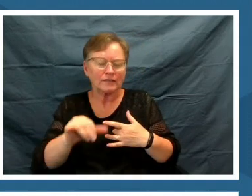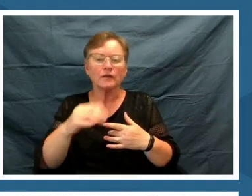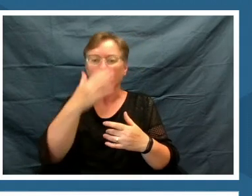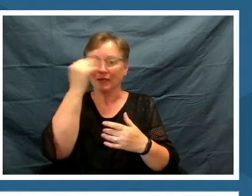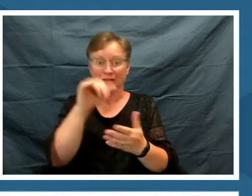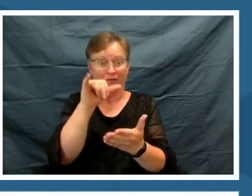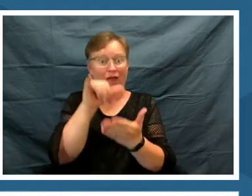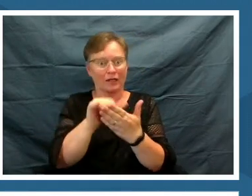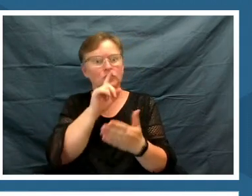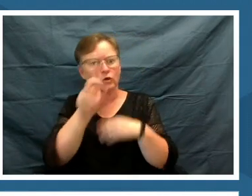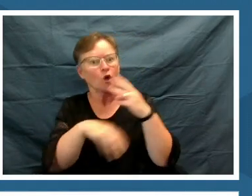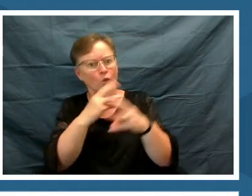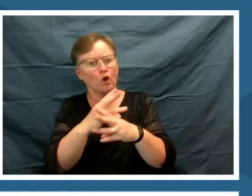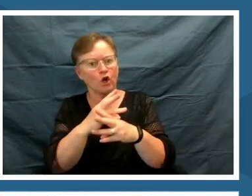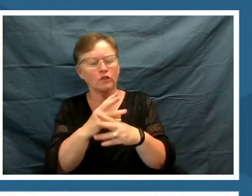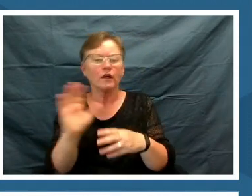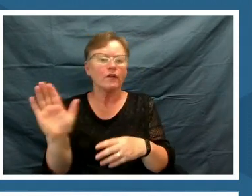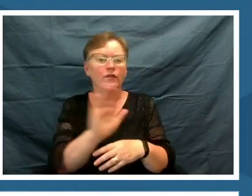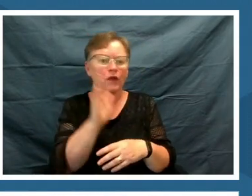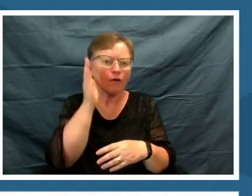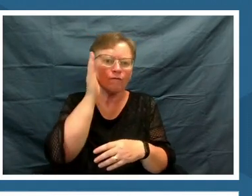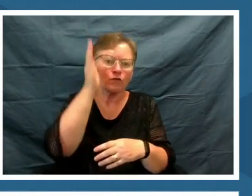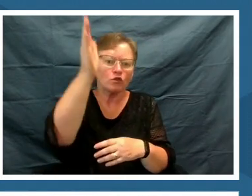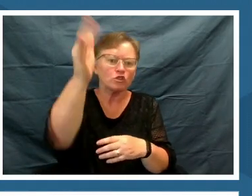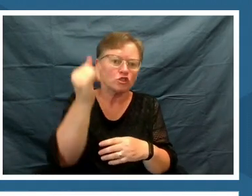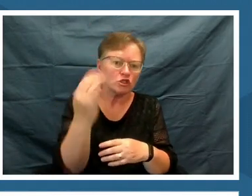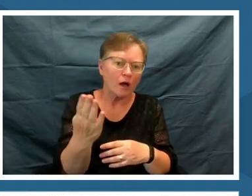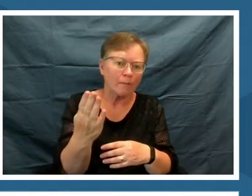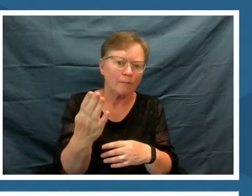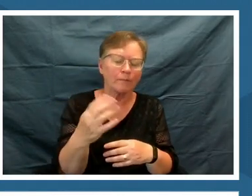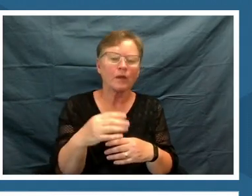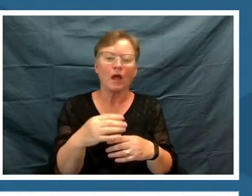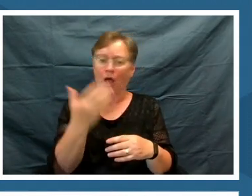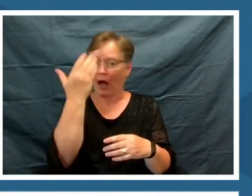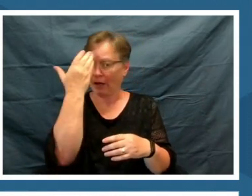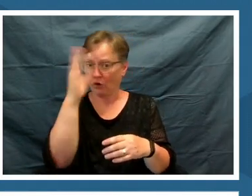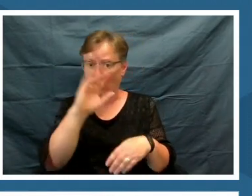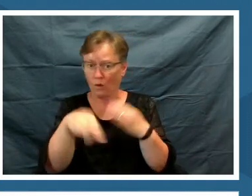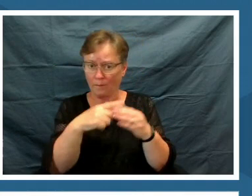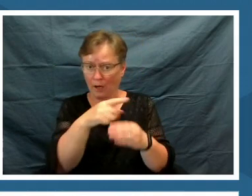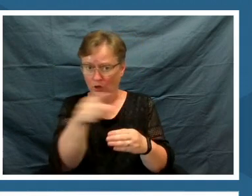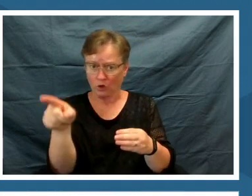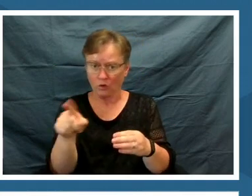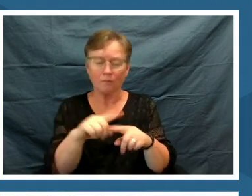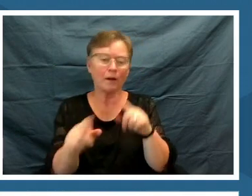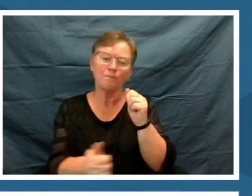um i don't know about you guys but most